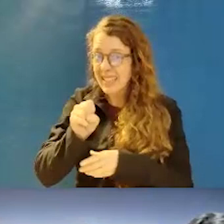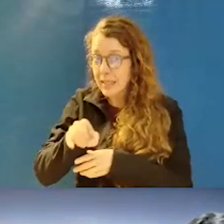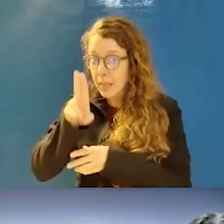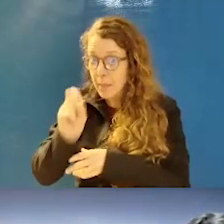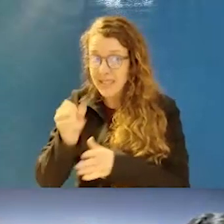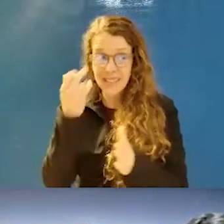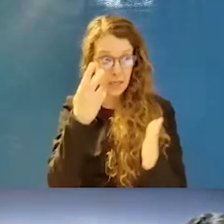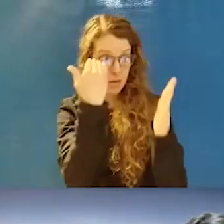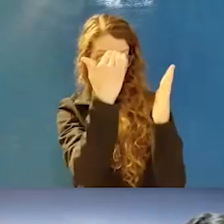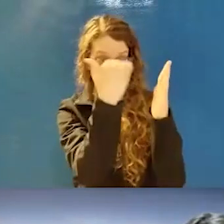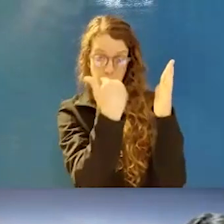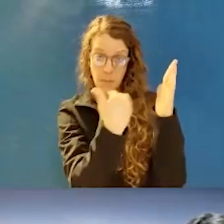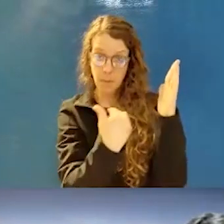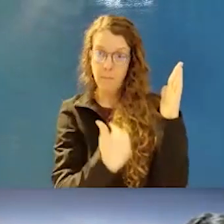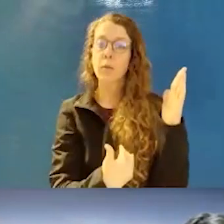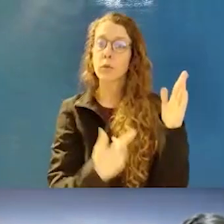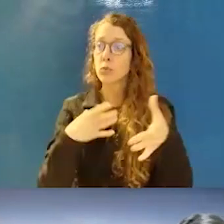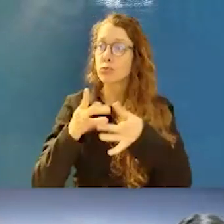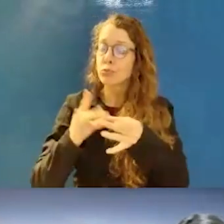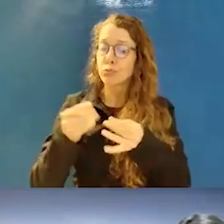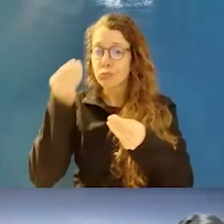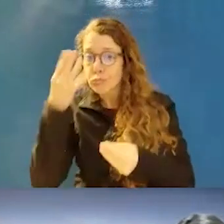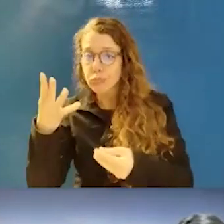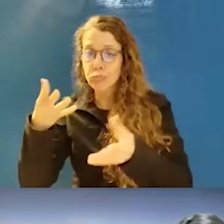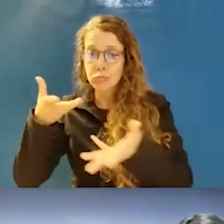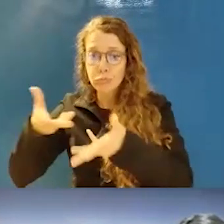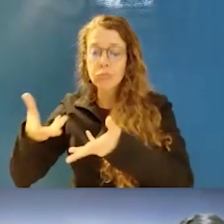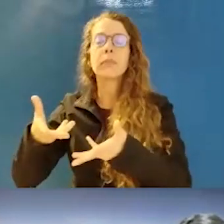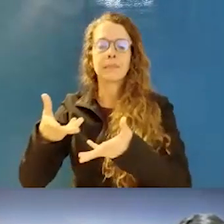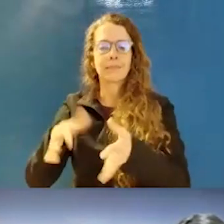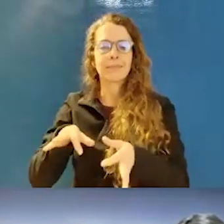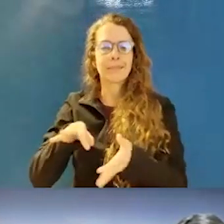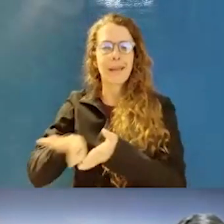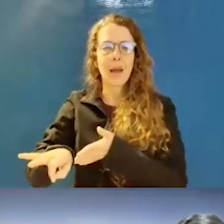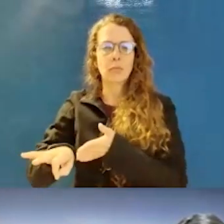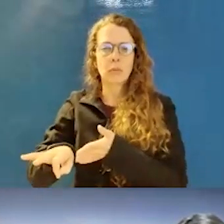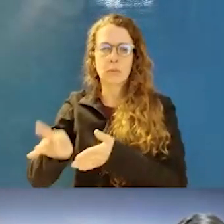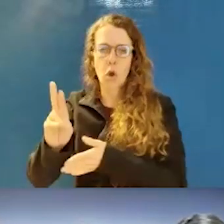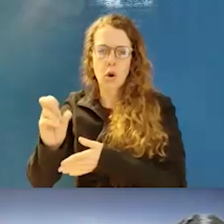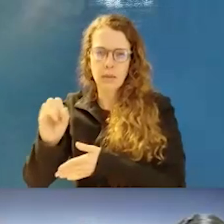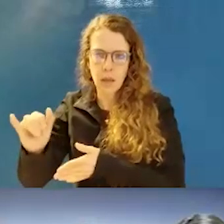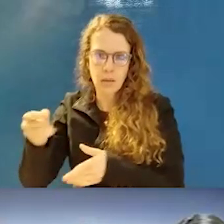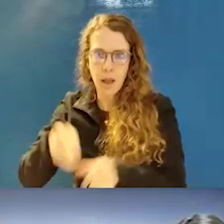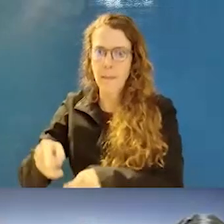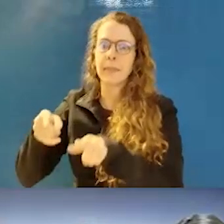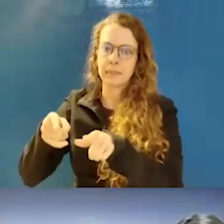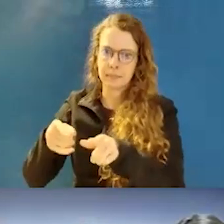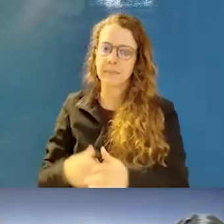You know, you're talking about it then, that definitely counts as an instance of RSI. Okay.